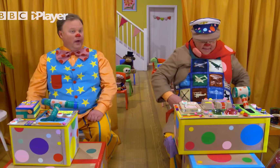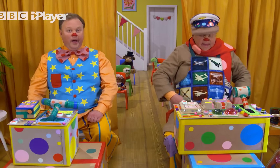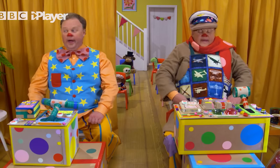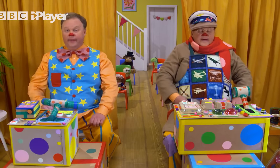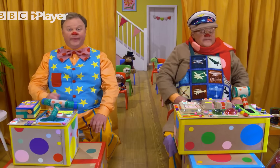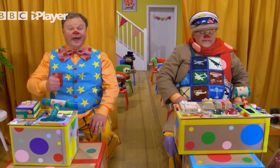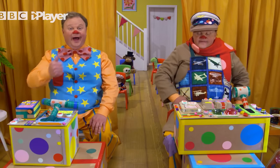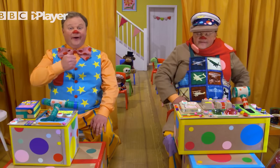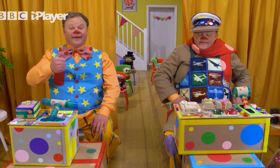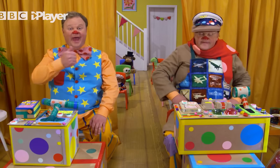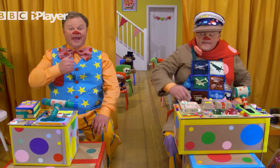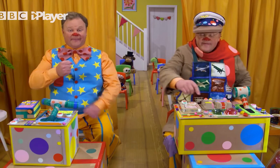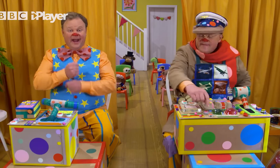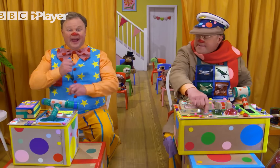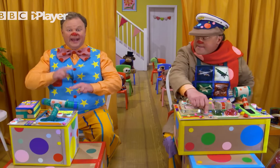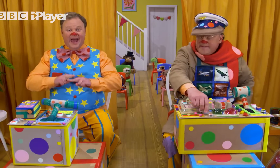um okay grandad